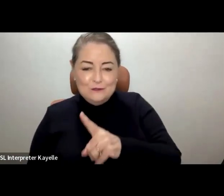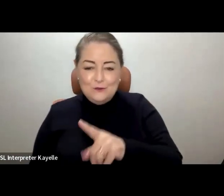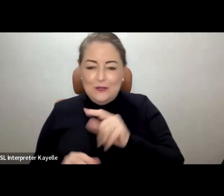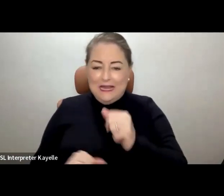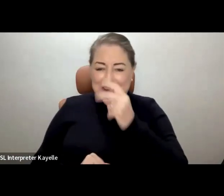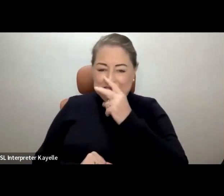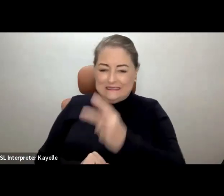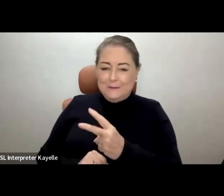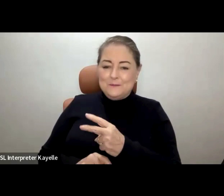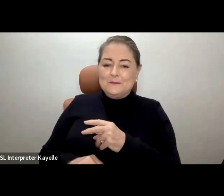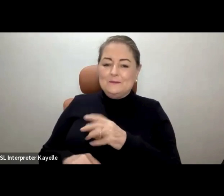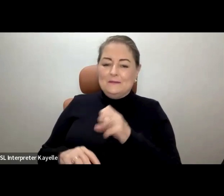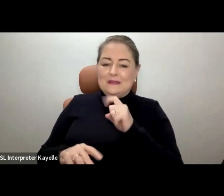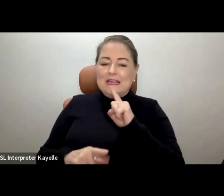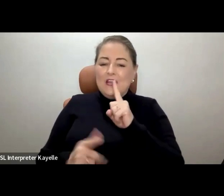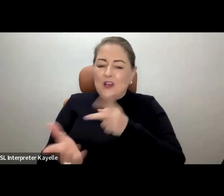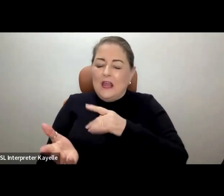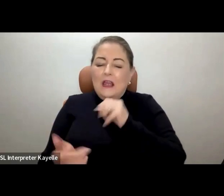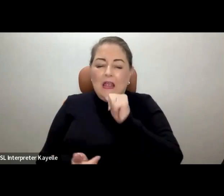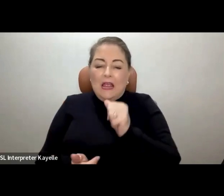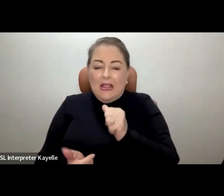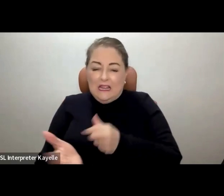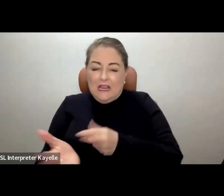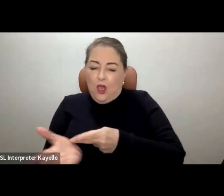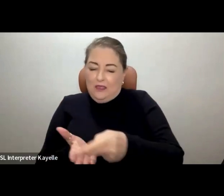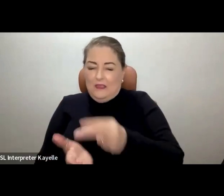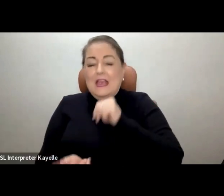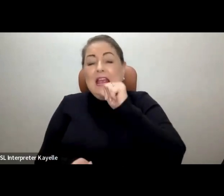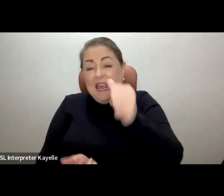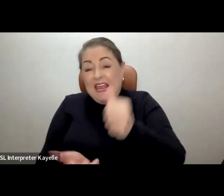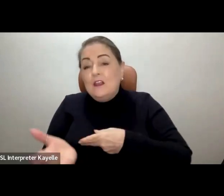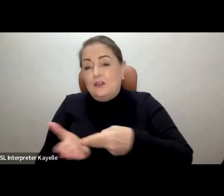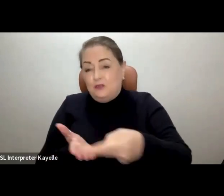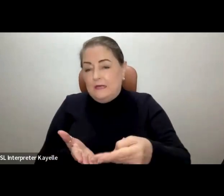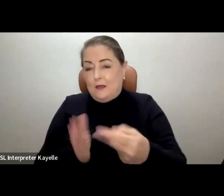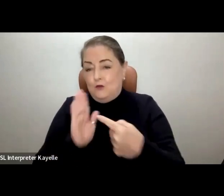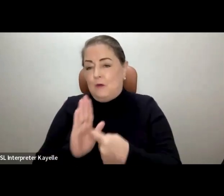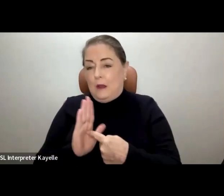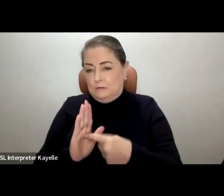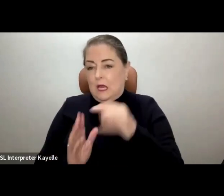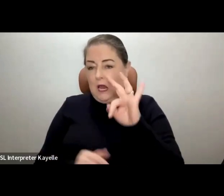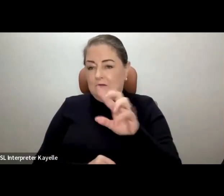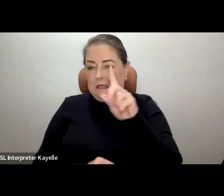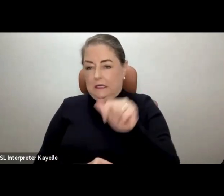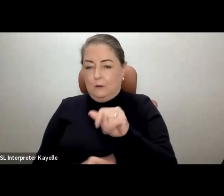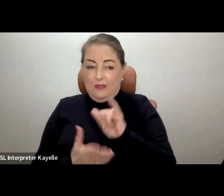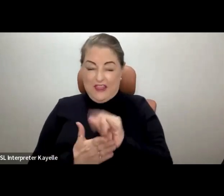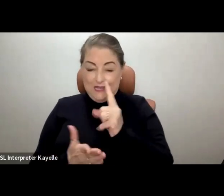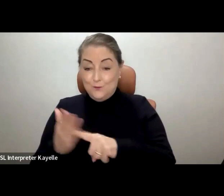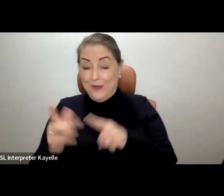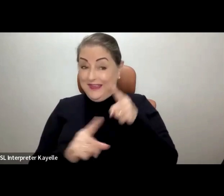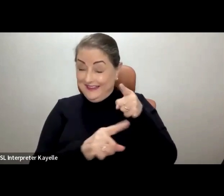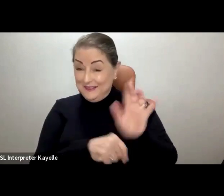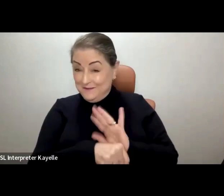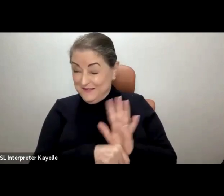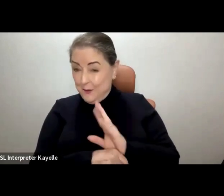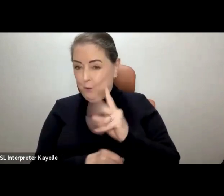inauthentic representation of disability, that's what he thought was, was the plan there. Of course, the film also starts